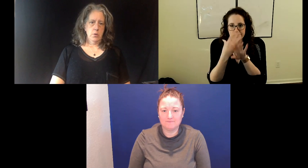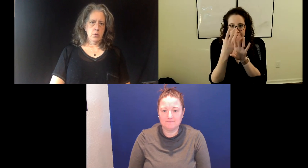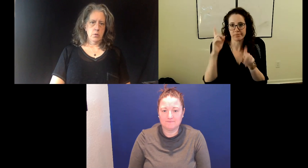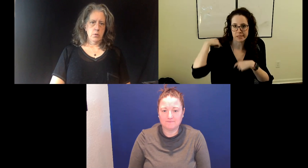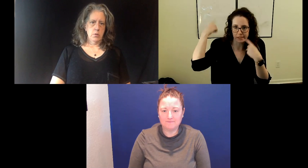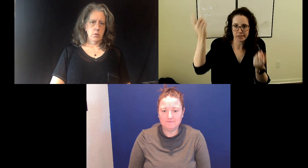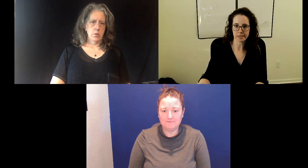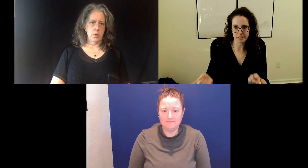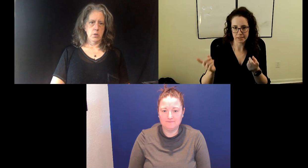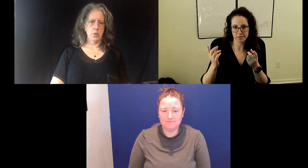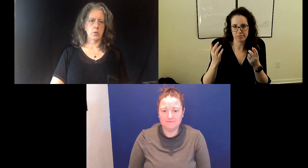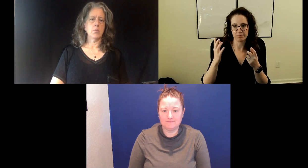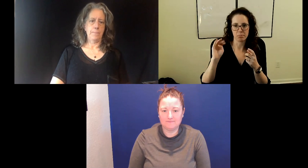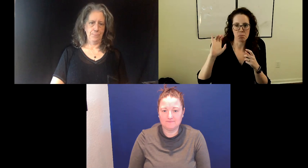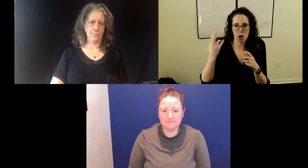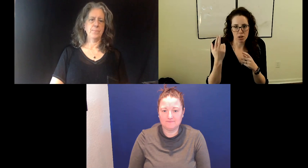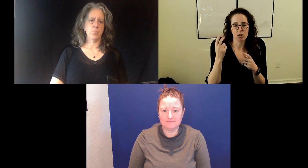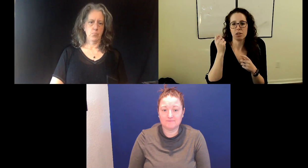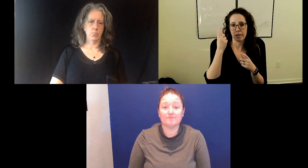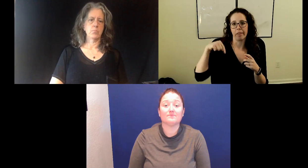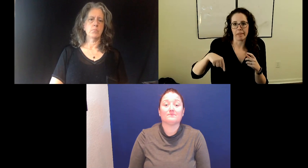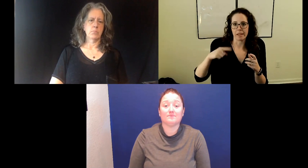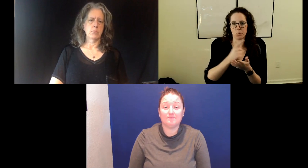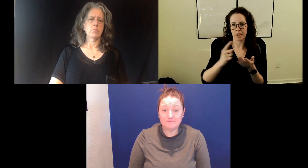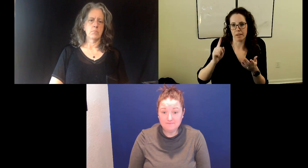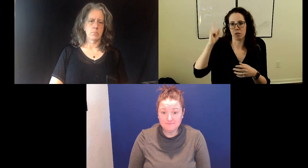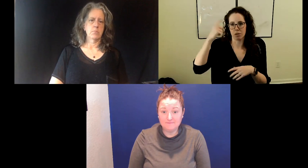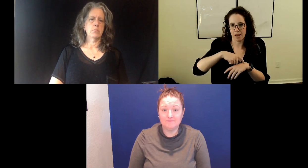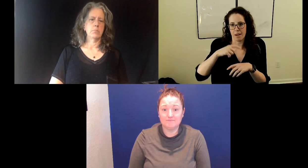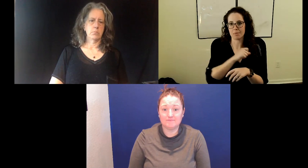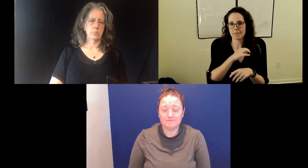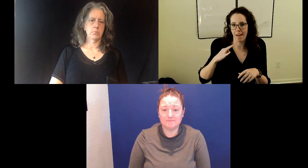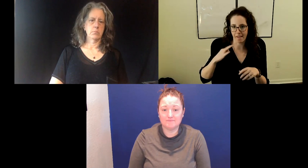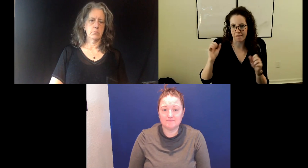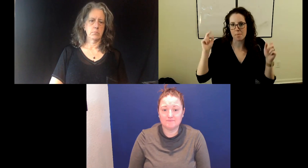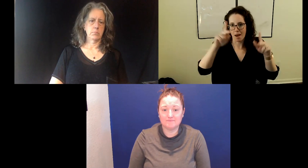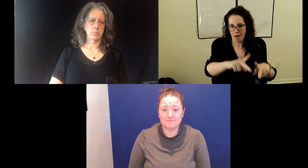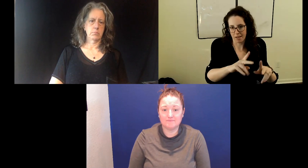students are still remote and have been since march um this week is the first time that